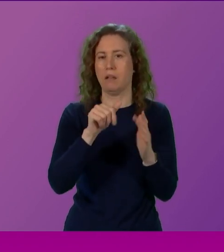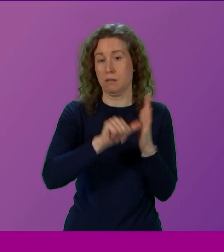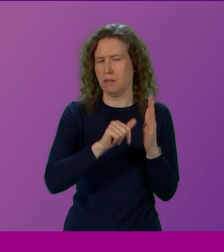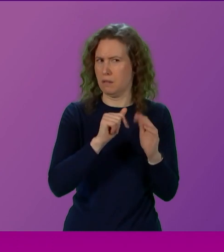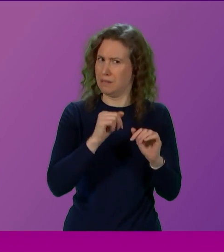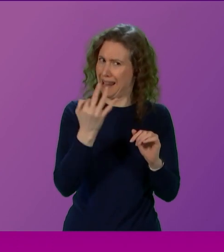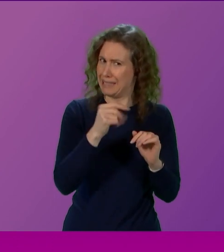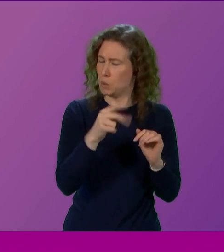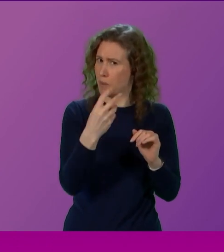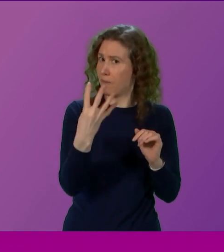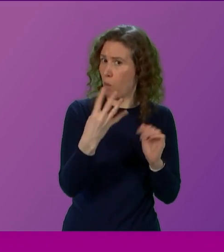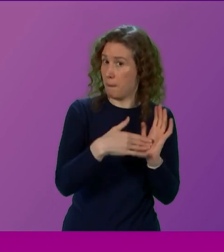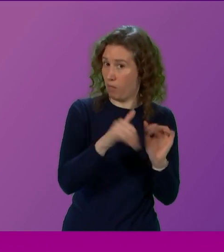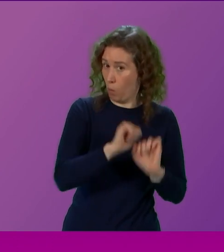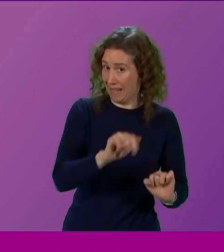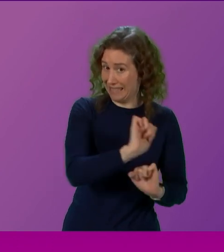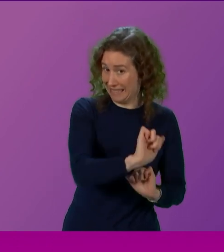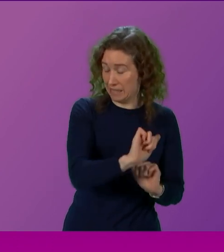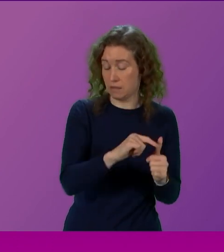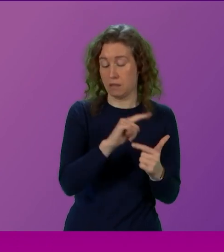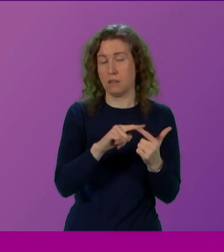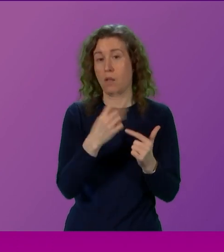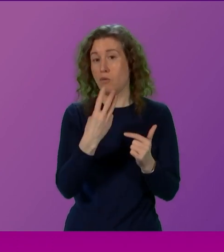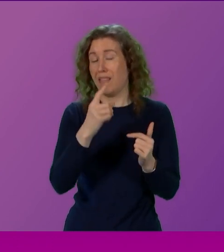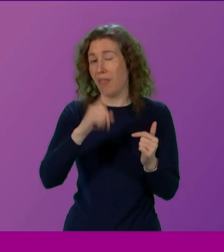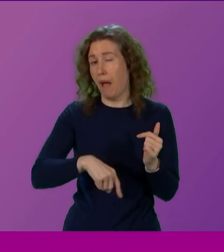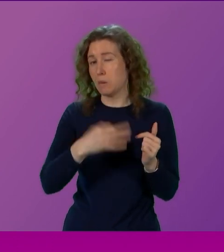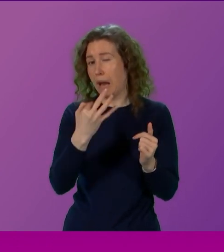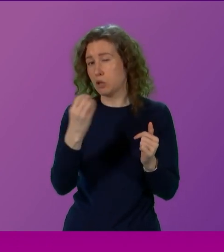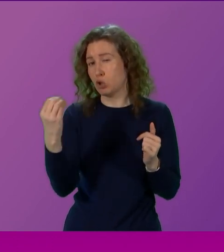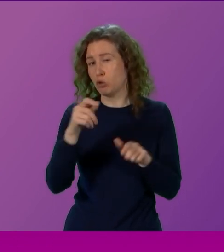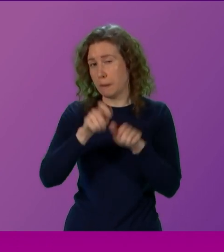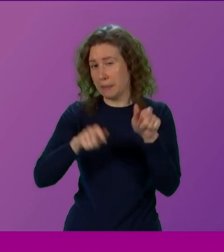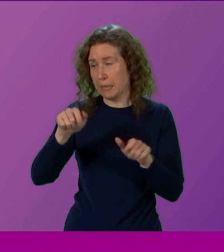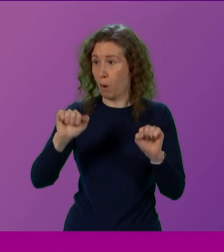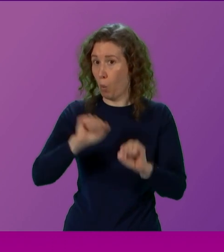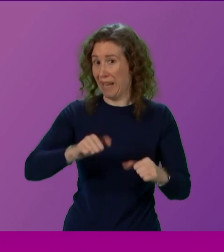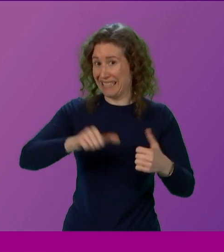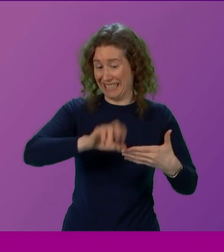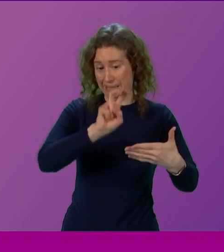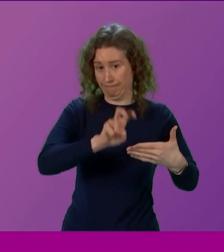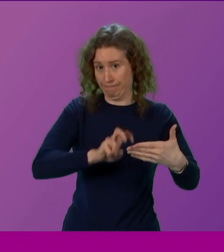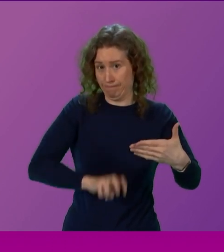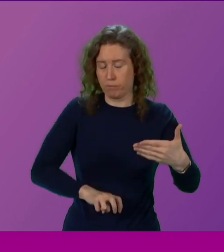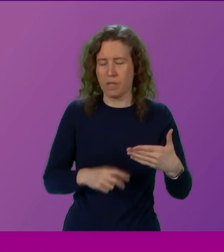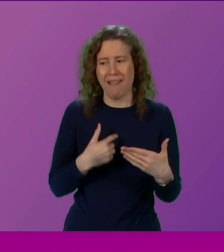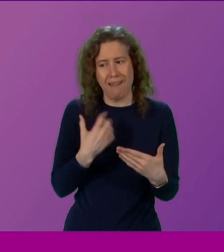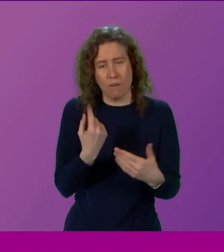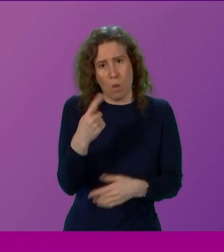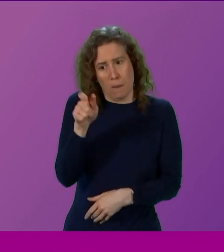24 months, and more than 3,800 people are on the waiting list. I have a constituent on that list